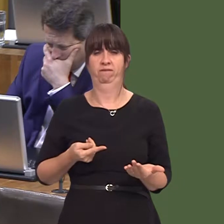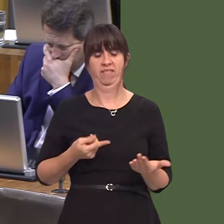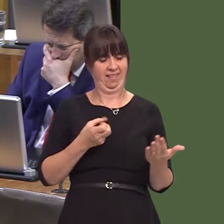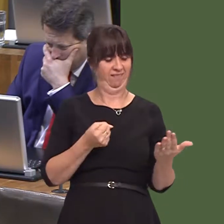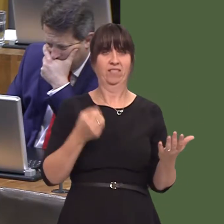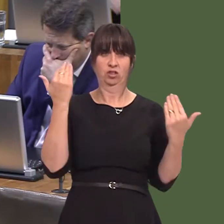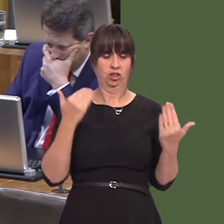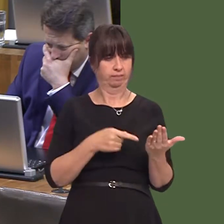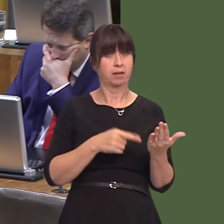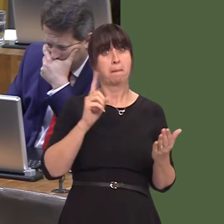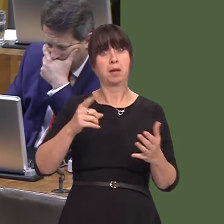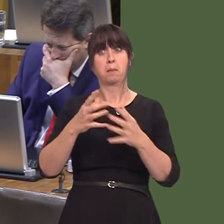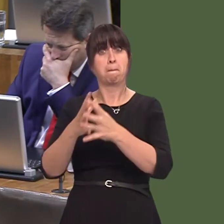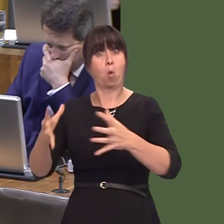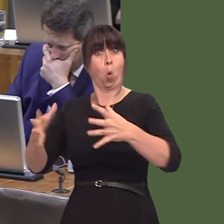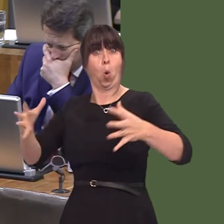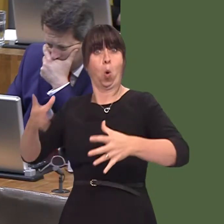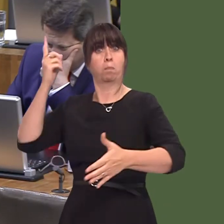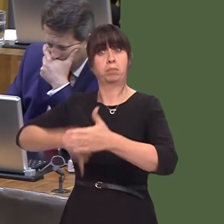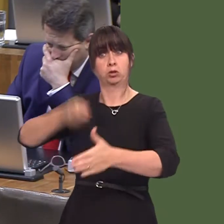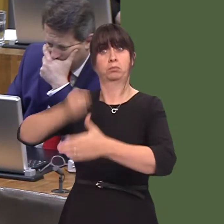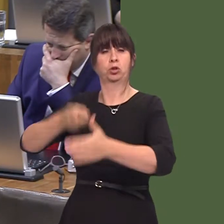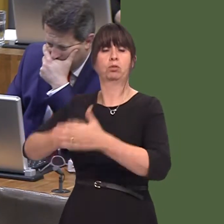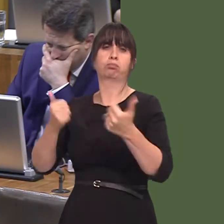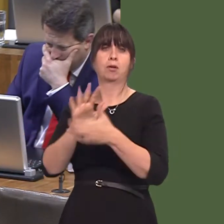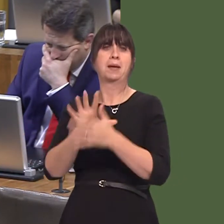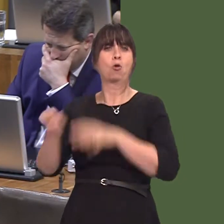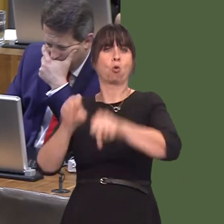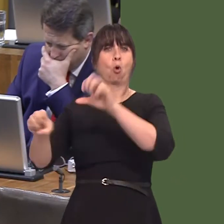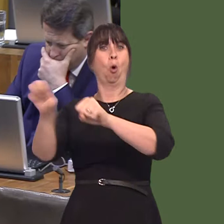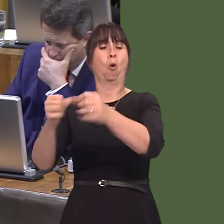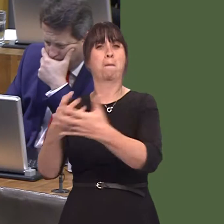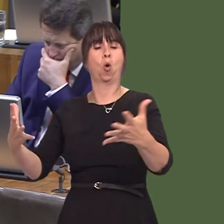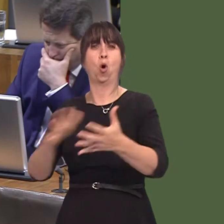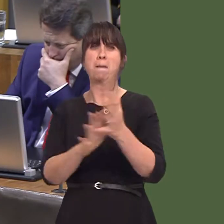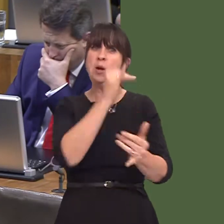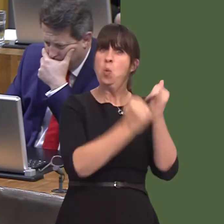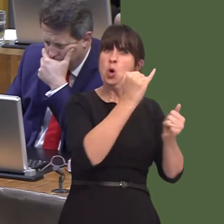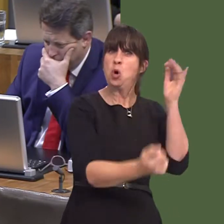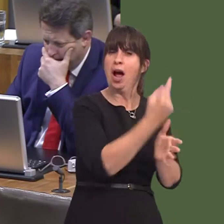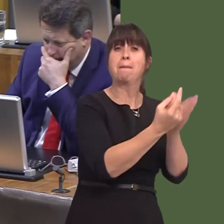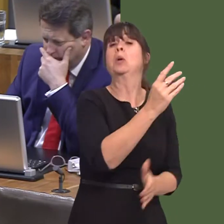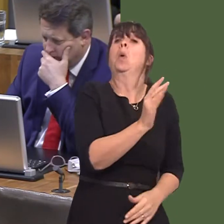The fact that there are more prosecutions is a good thing, because that means that, actually, more people are being caught. It doesnít necessarily mean that there is more crime, but more people are being caught.